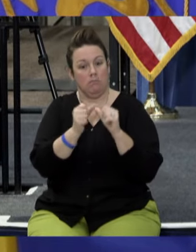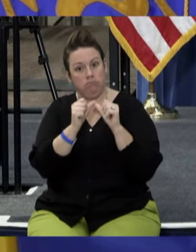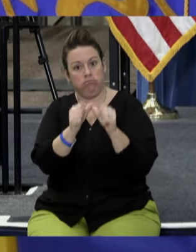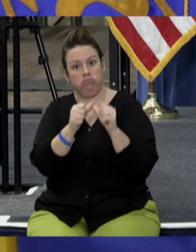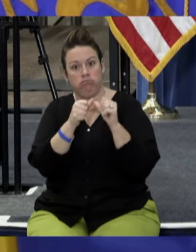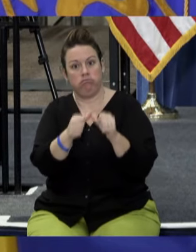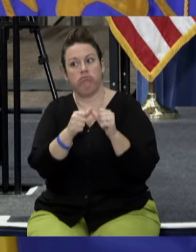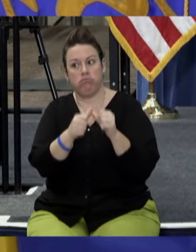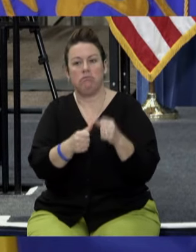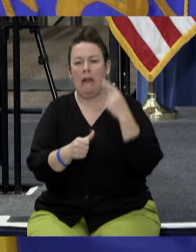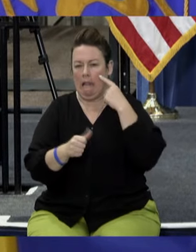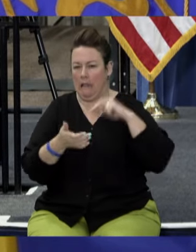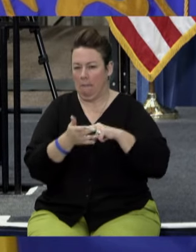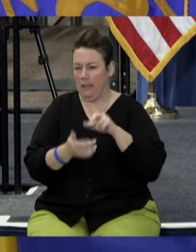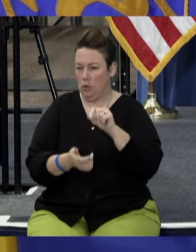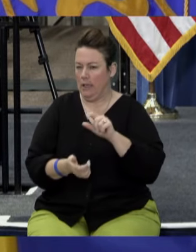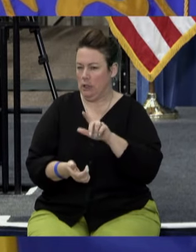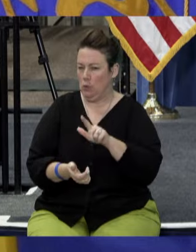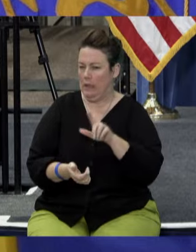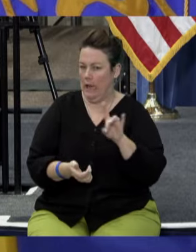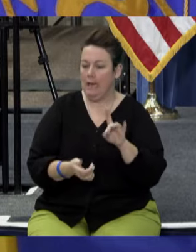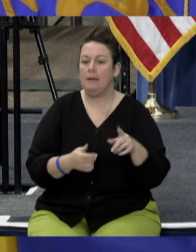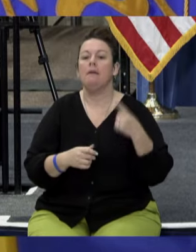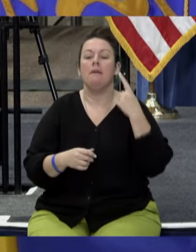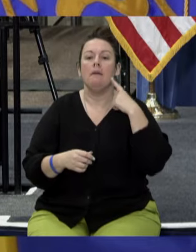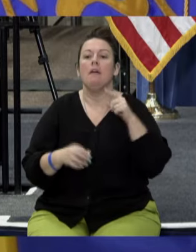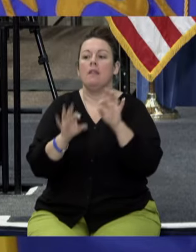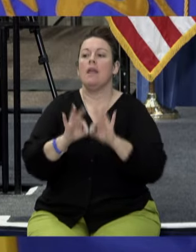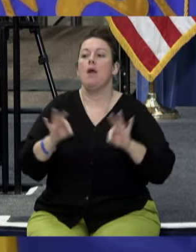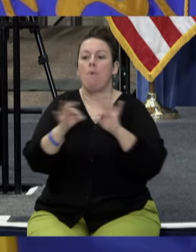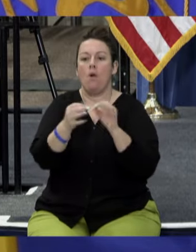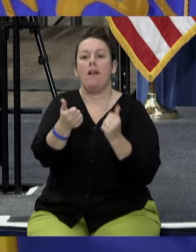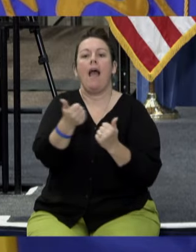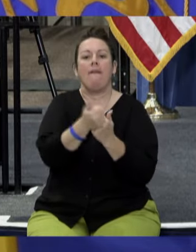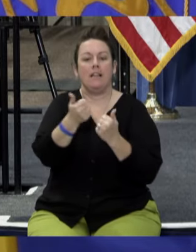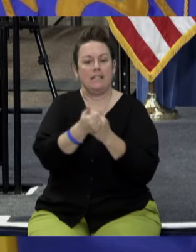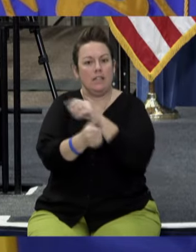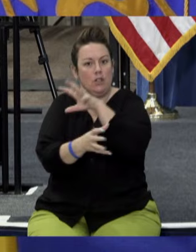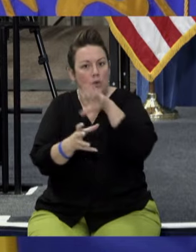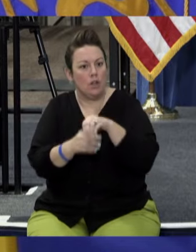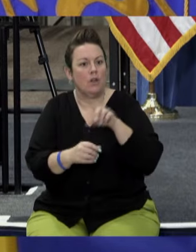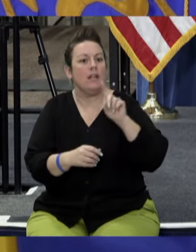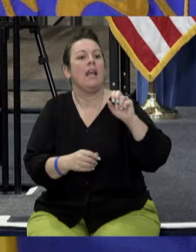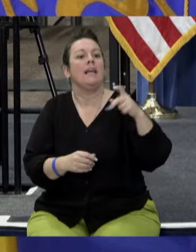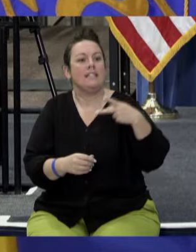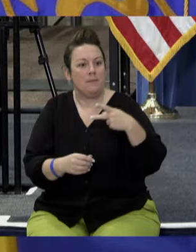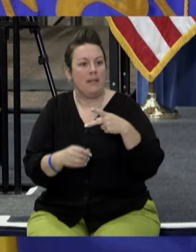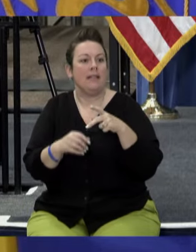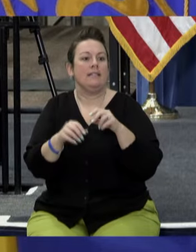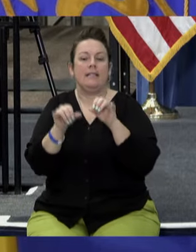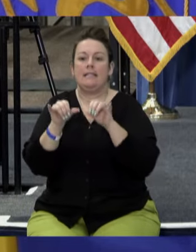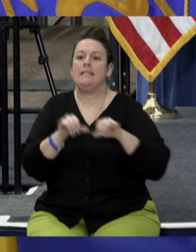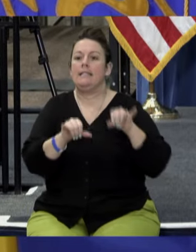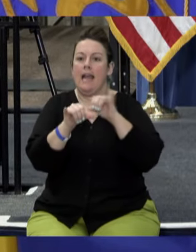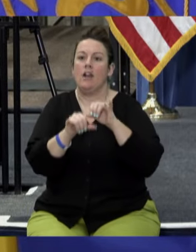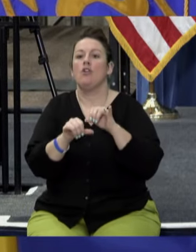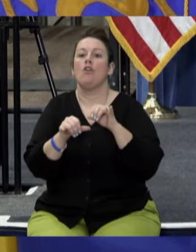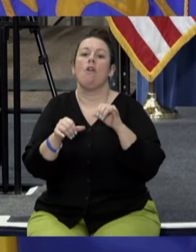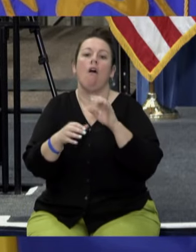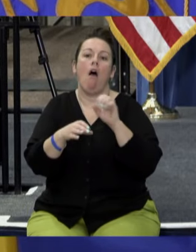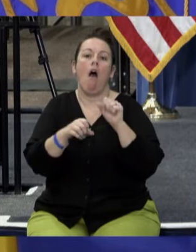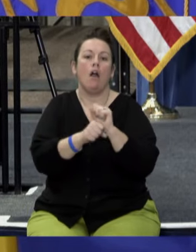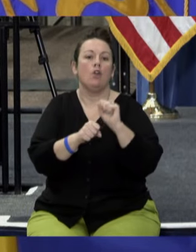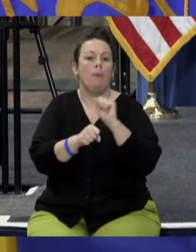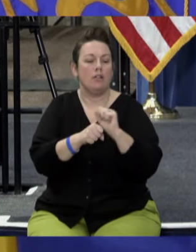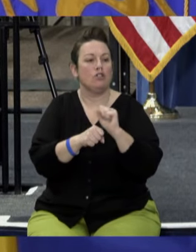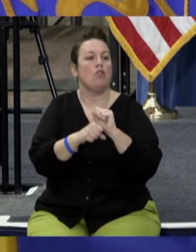to assist us in this important advocacy to include DSPs in the standard occupational classification.